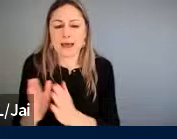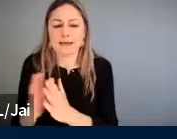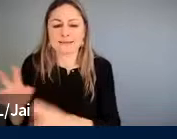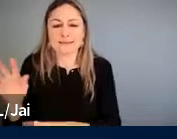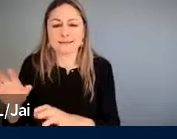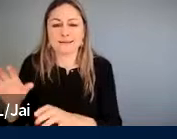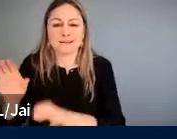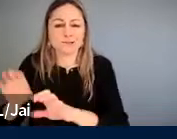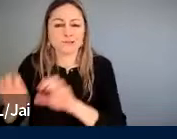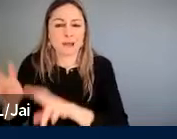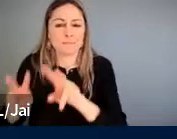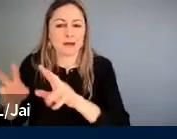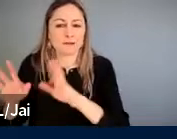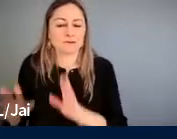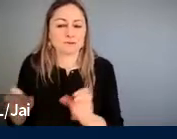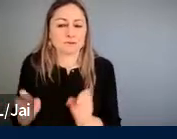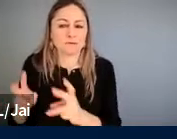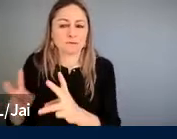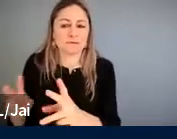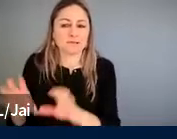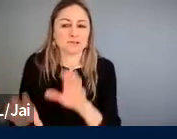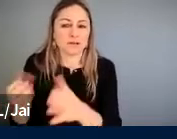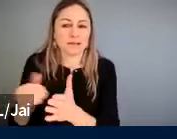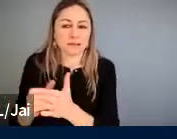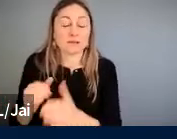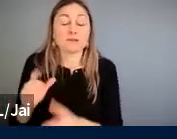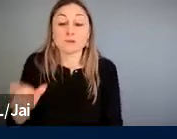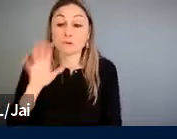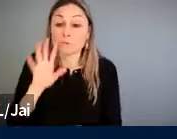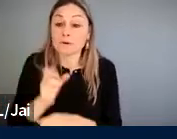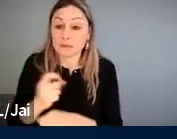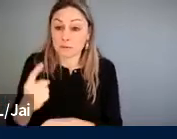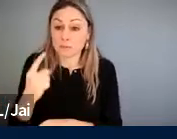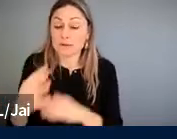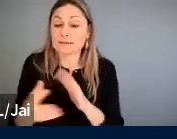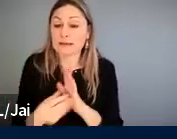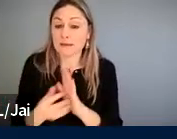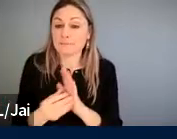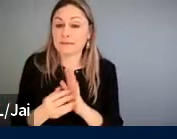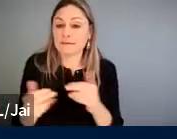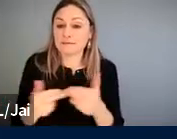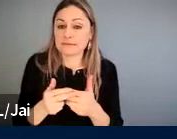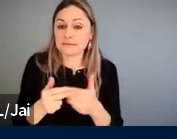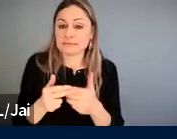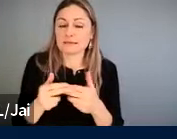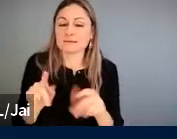you all, you're going to be able to get one copy of these slides, but we also have the slides and